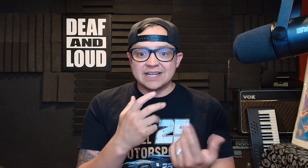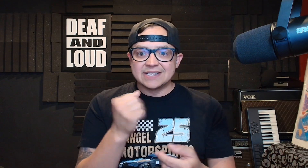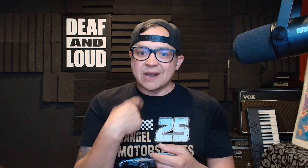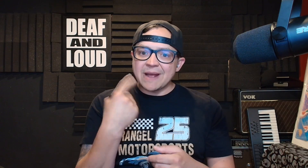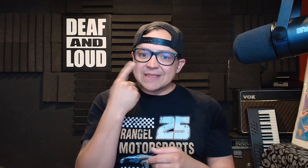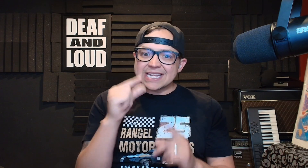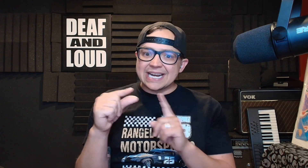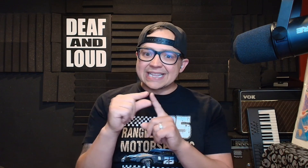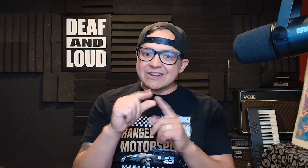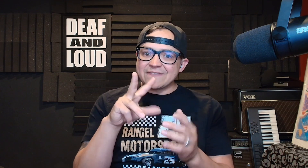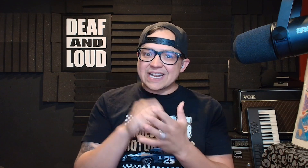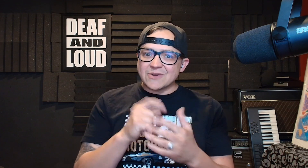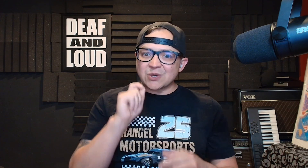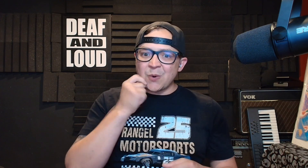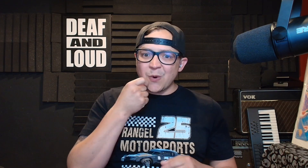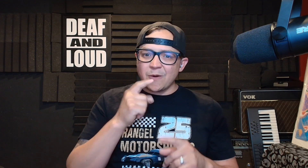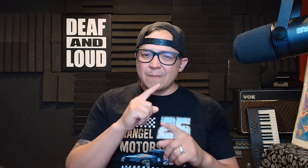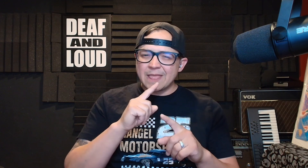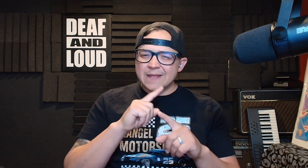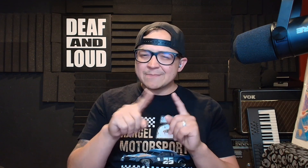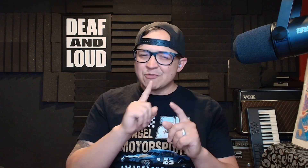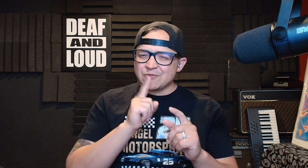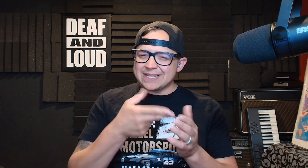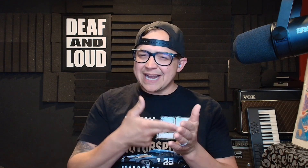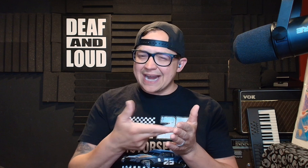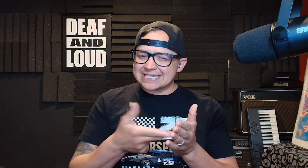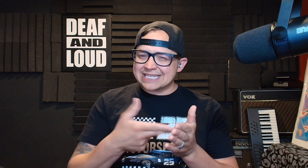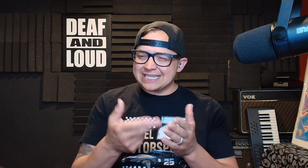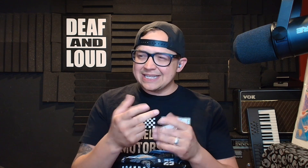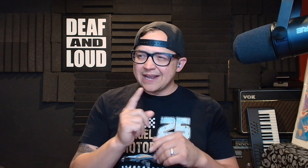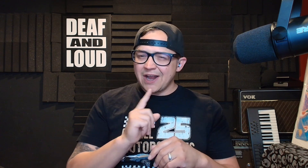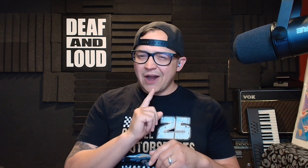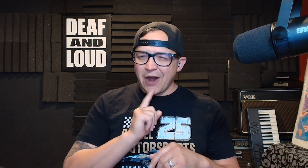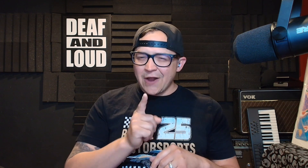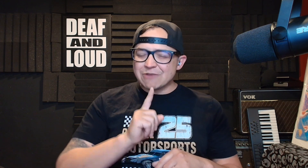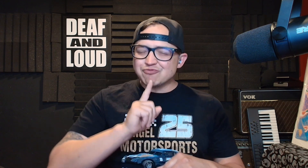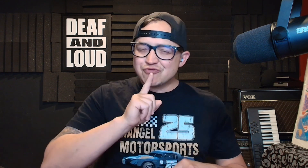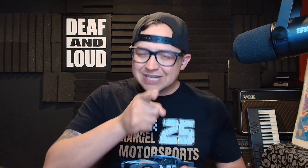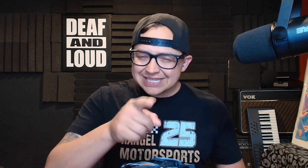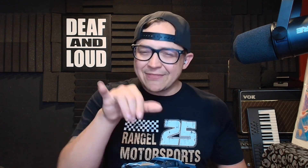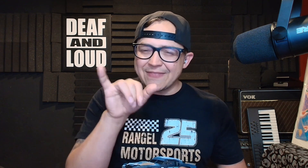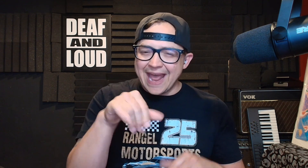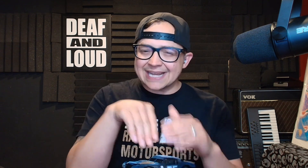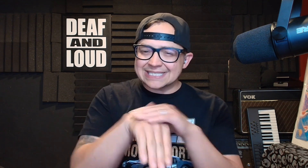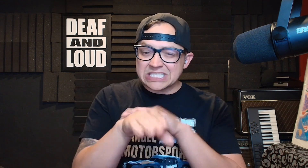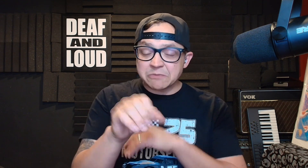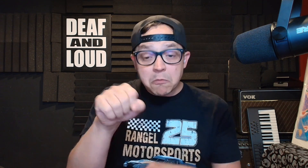So I'm thinking, like, lyric video is cool, but really, honestly, are they really that accessible?